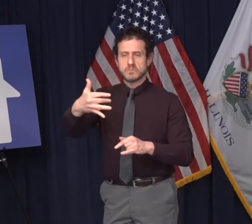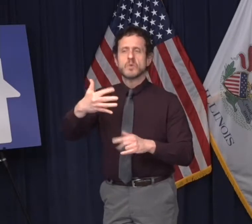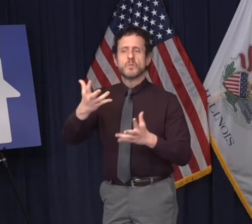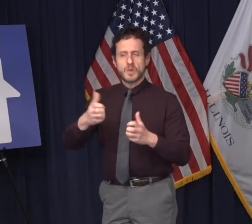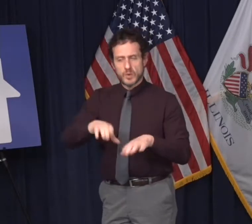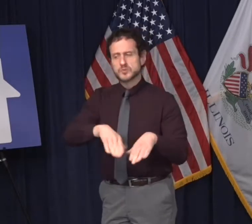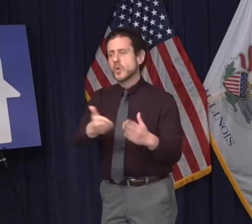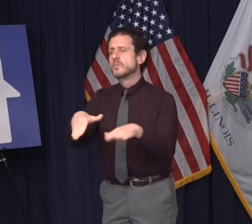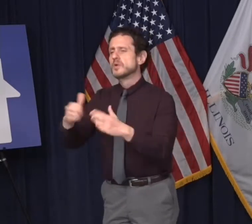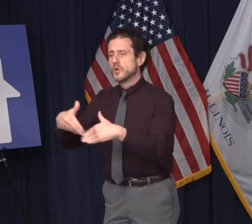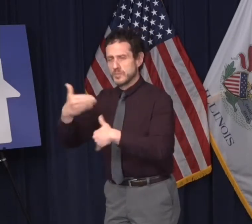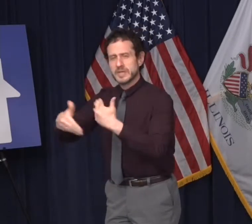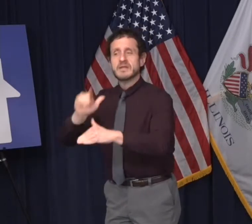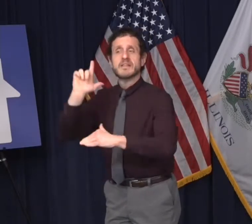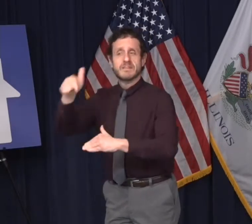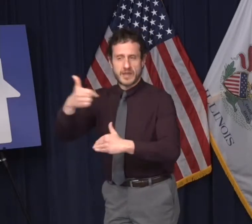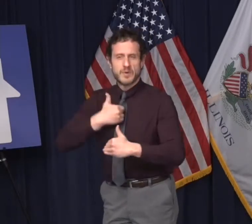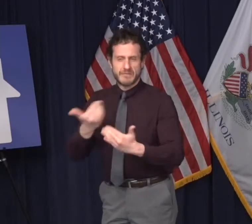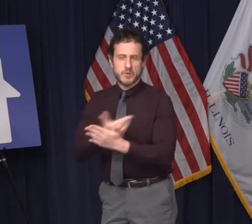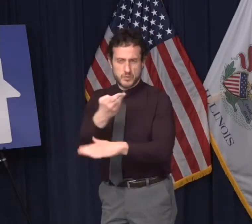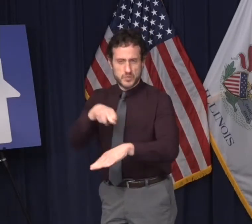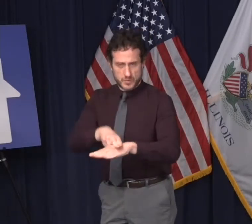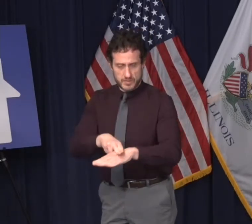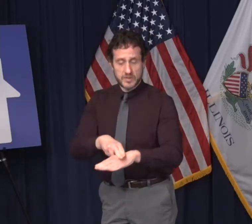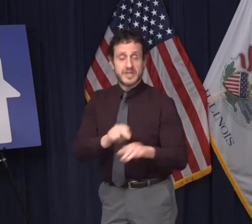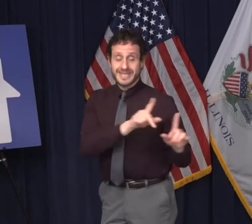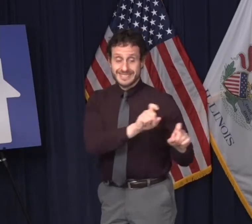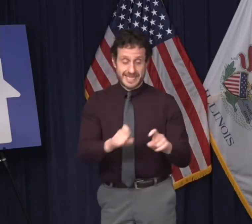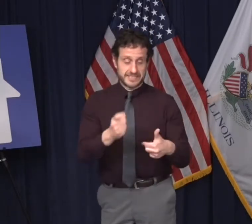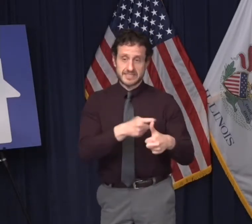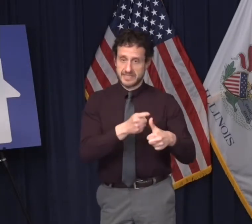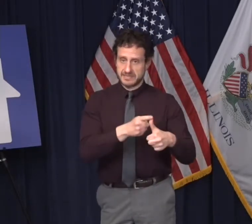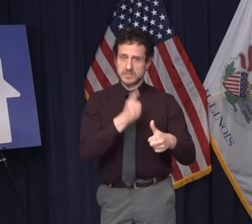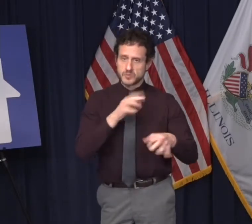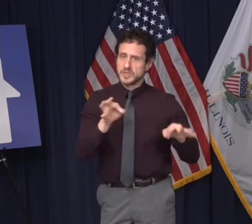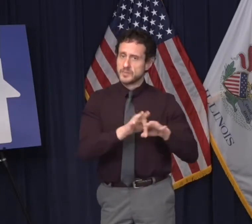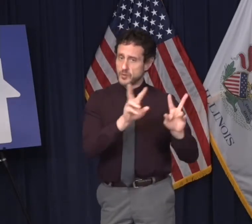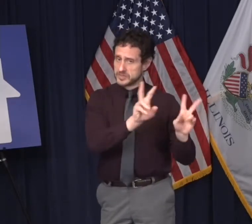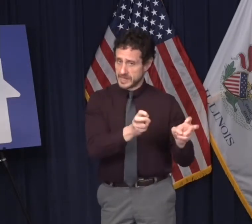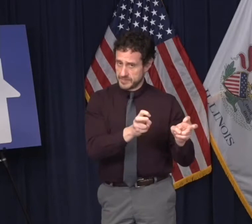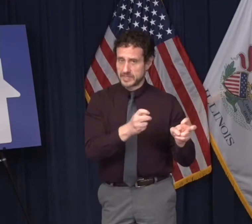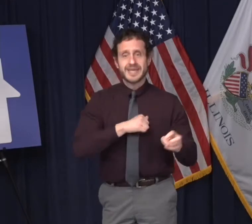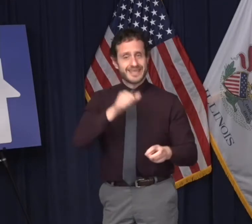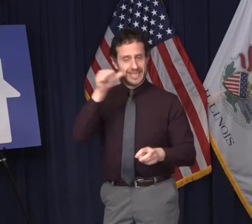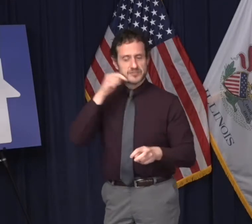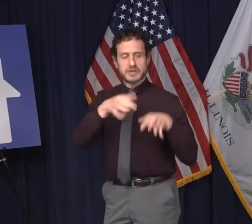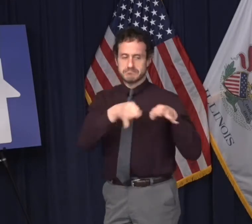TOWARDS A NEW NORMAL. THE IMPORTANCE OF TESTING HAS BEEN A MAJOR TOPIC OVER THE LAST